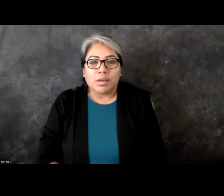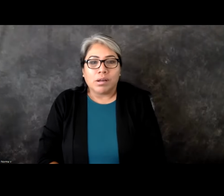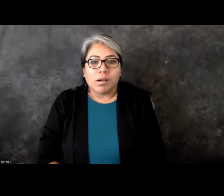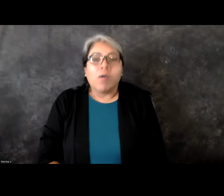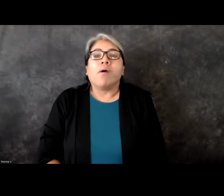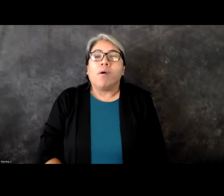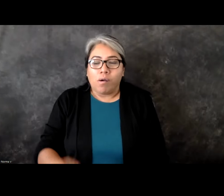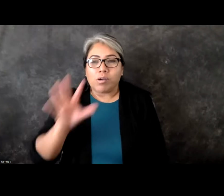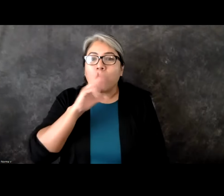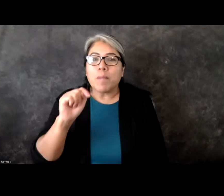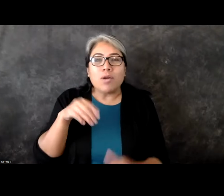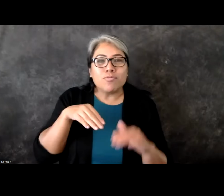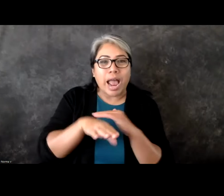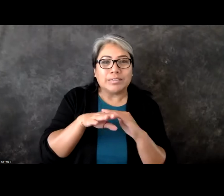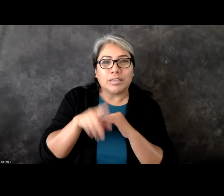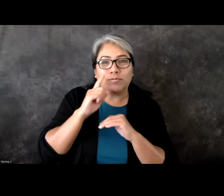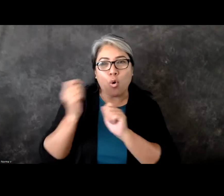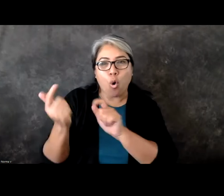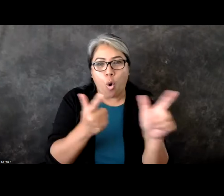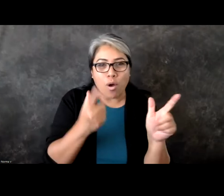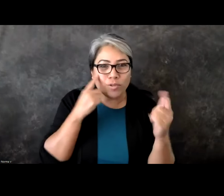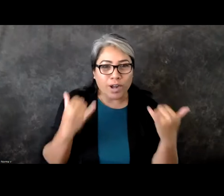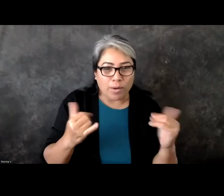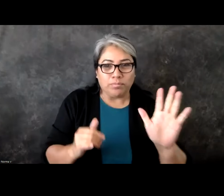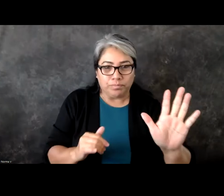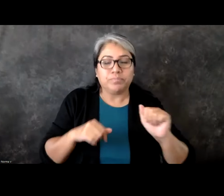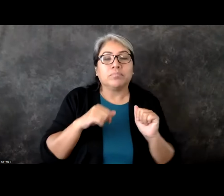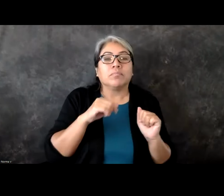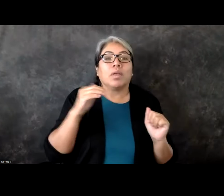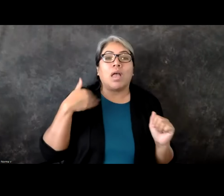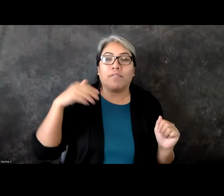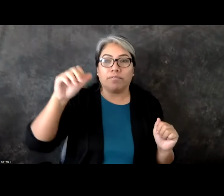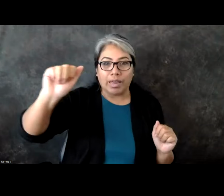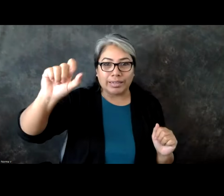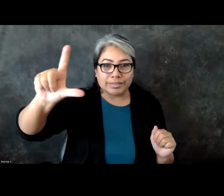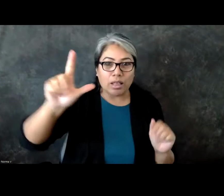learn more about what is this all about. How do we use it.